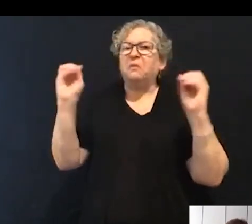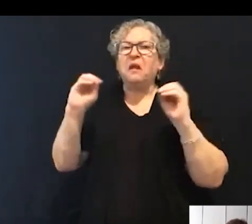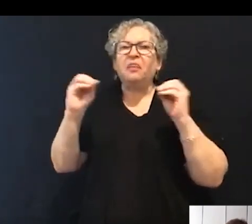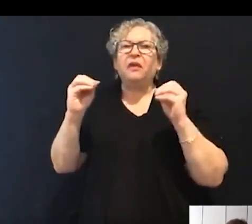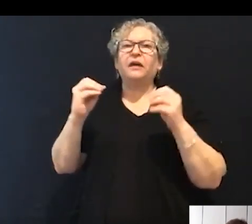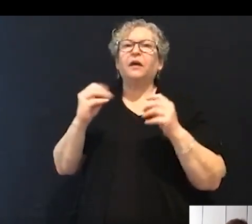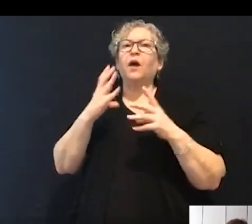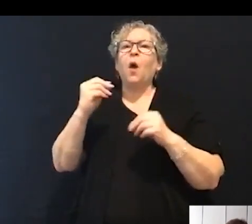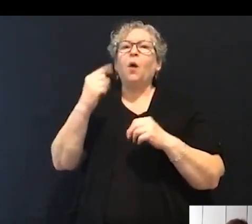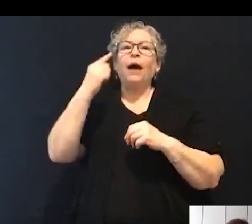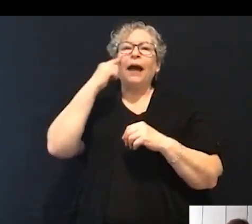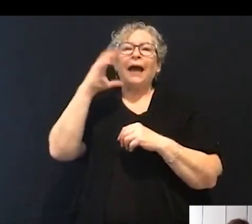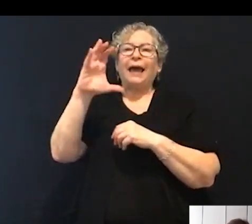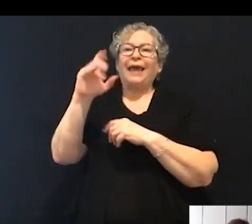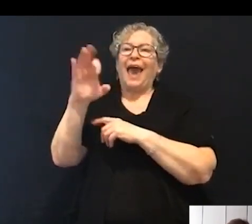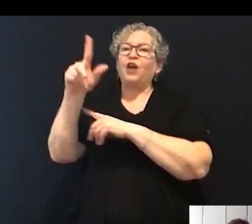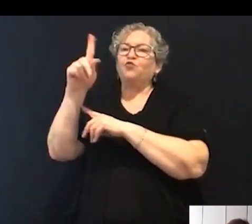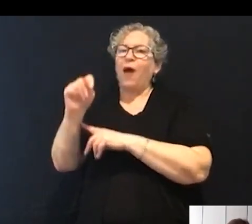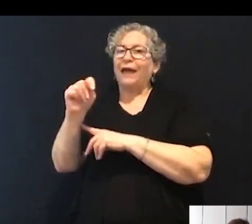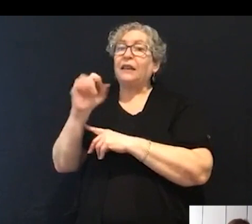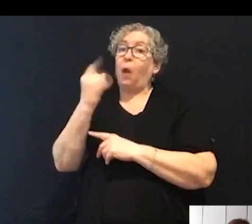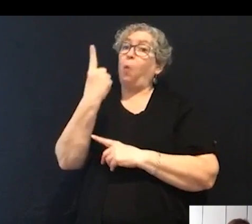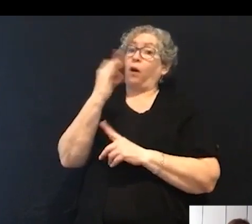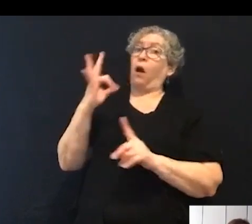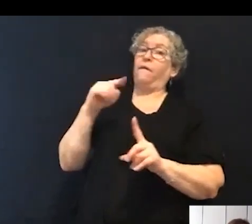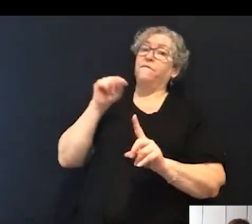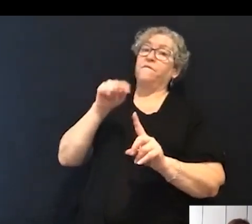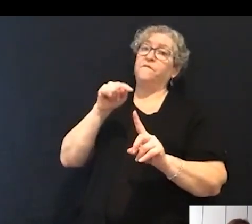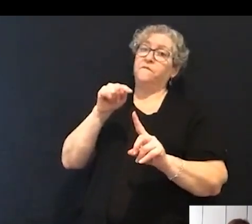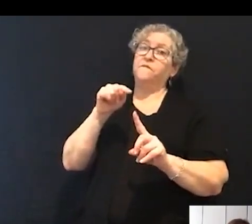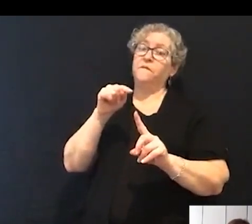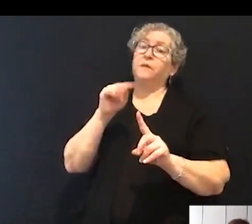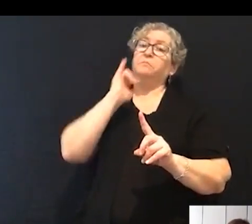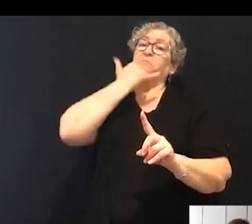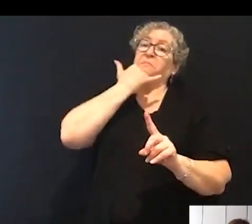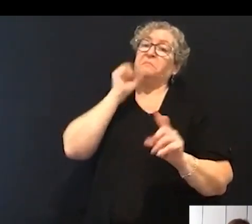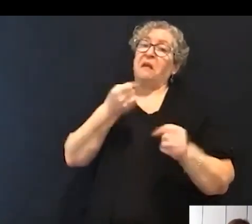So that can be one of the adverse events that